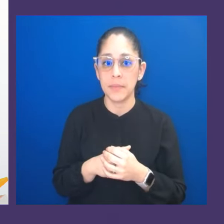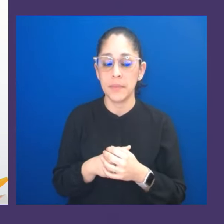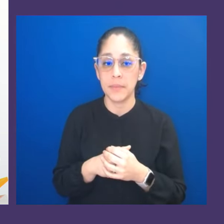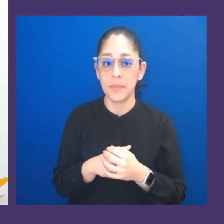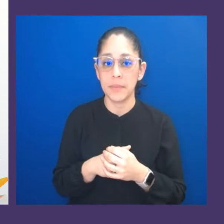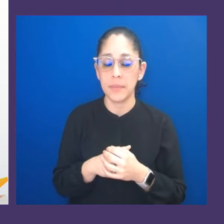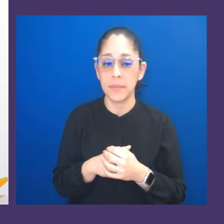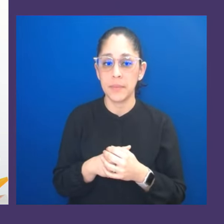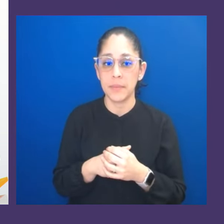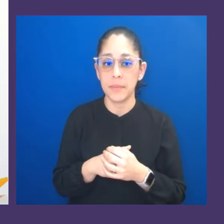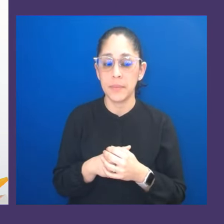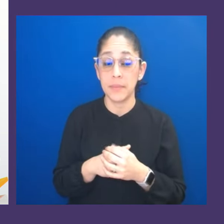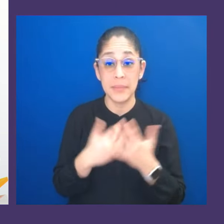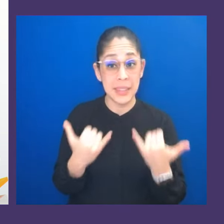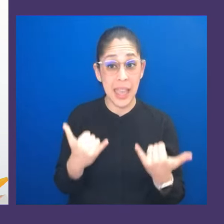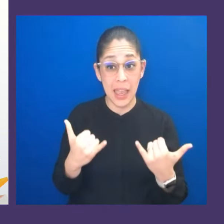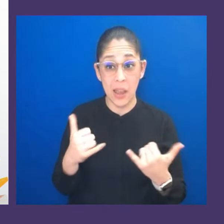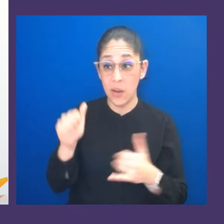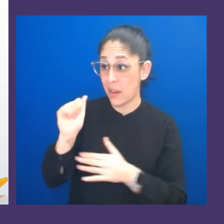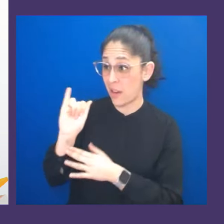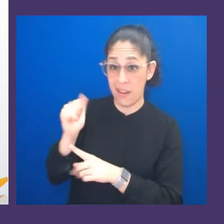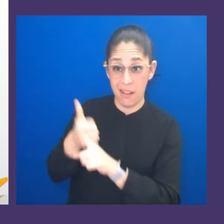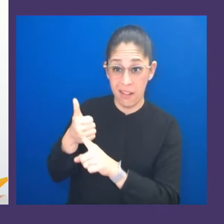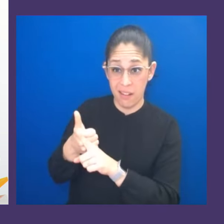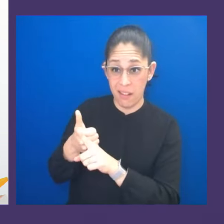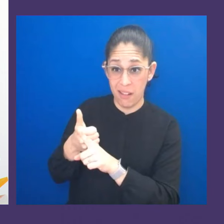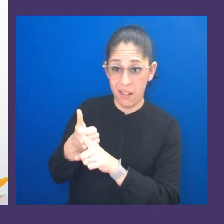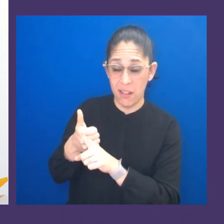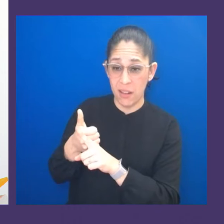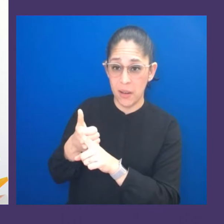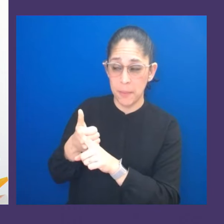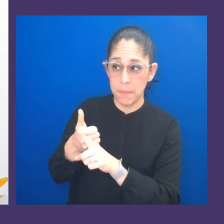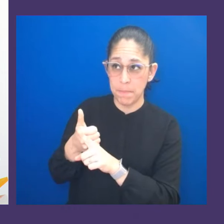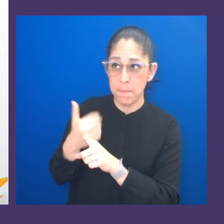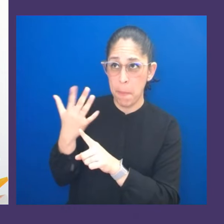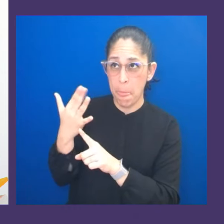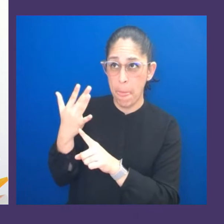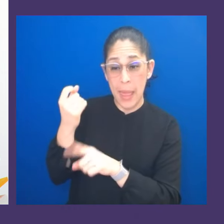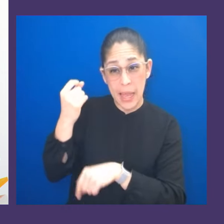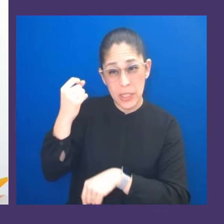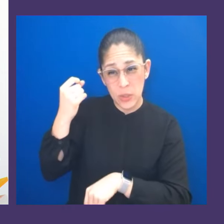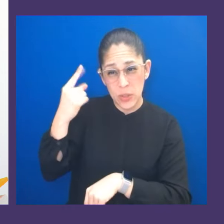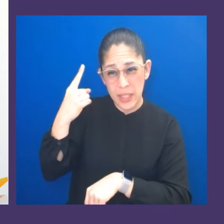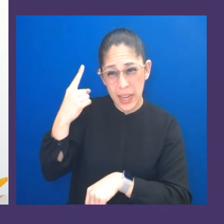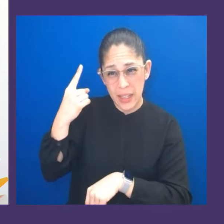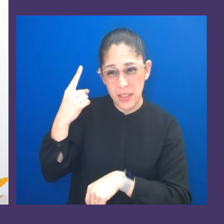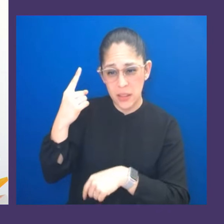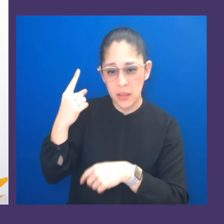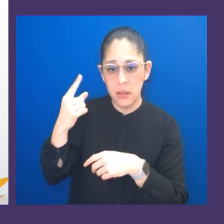understands the algorithm model from YouTube,